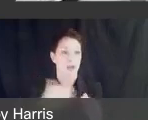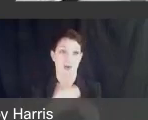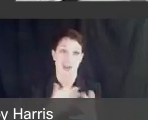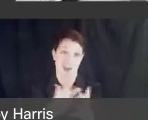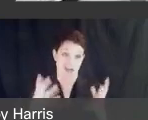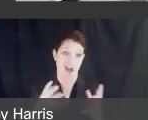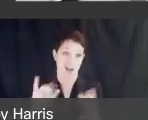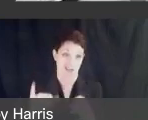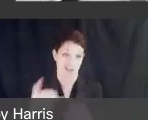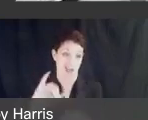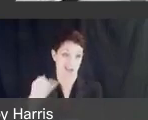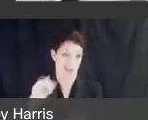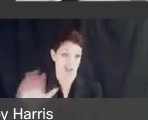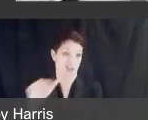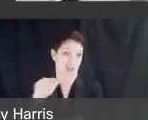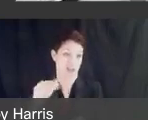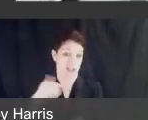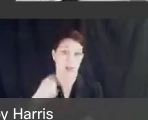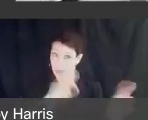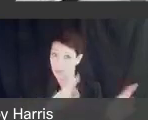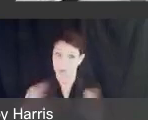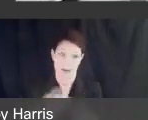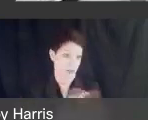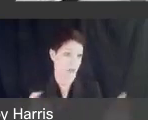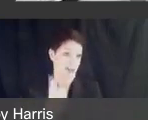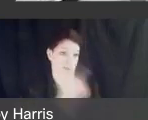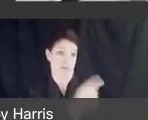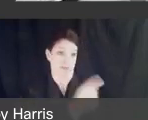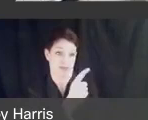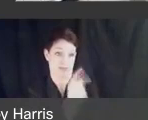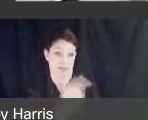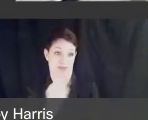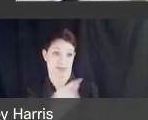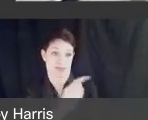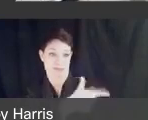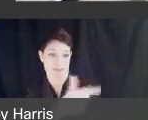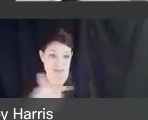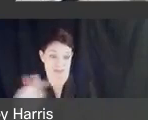and we will be ready to get it. So I hope, I hope we get enough to meet those goals.